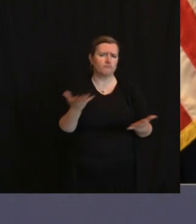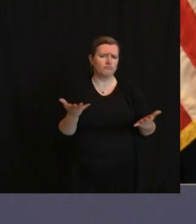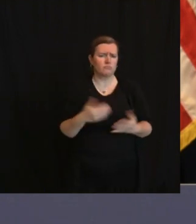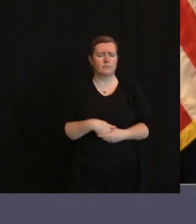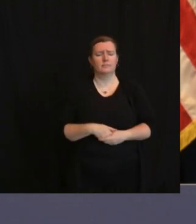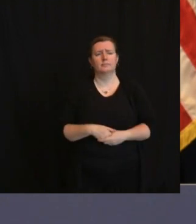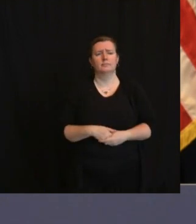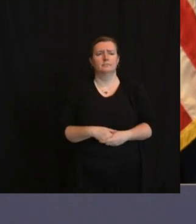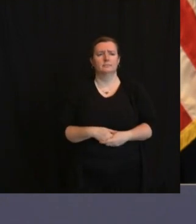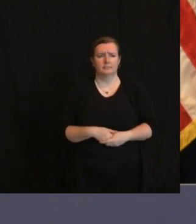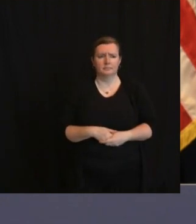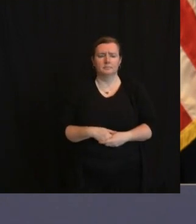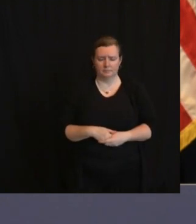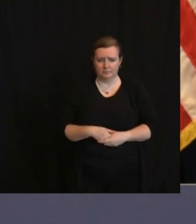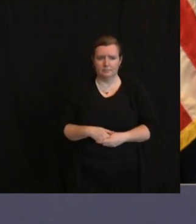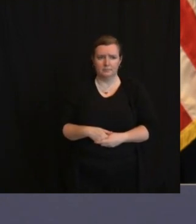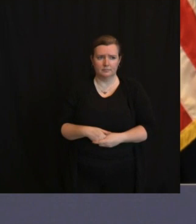FIRST, SECOND, THIRD AND HOW